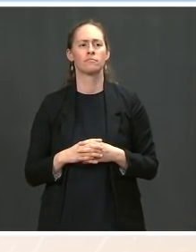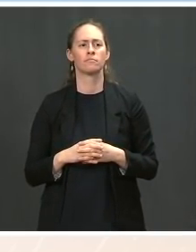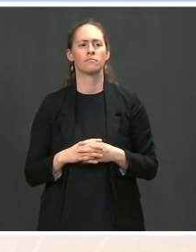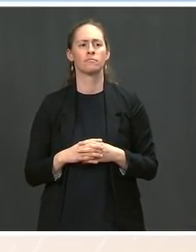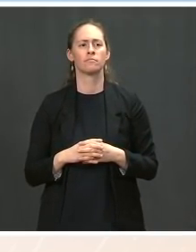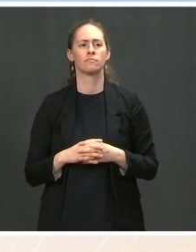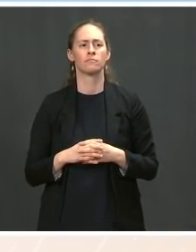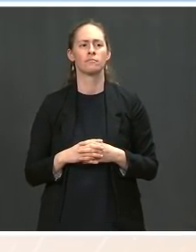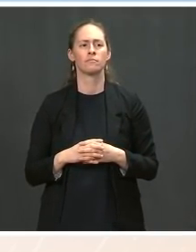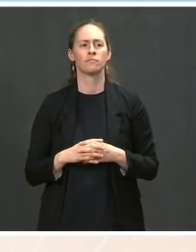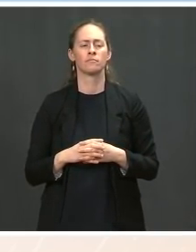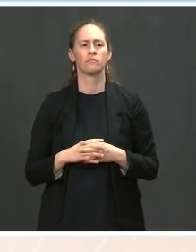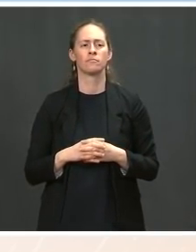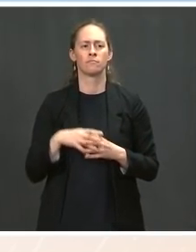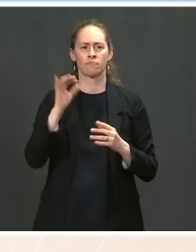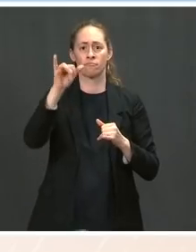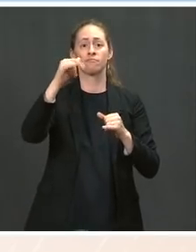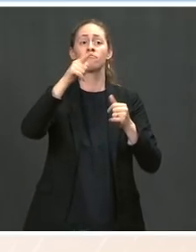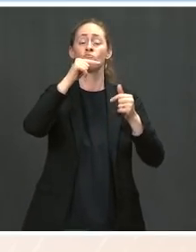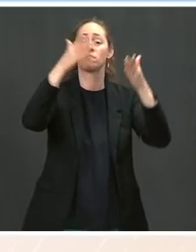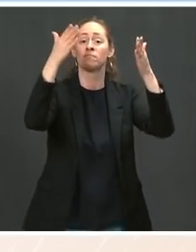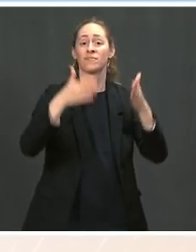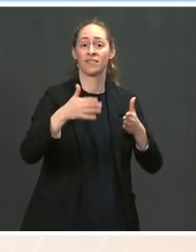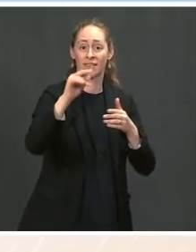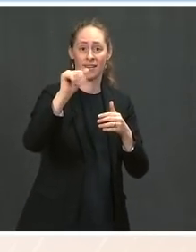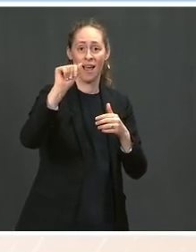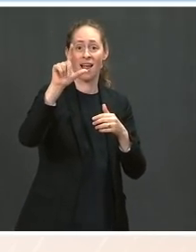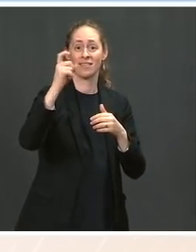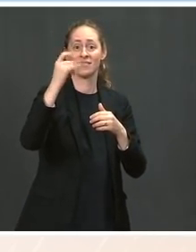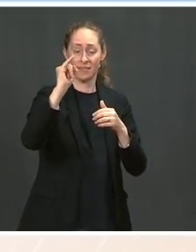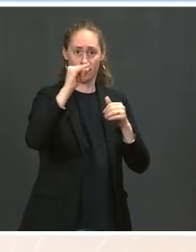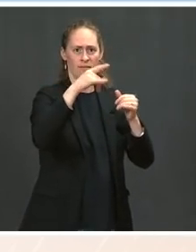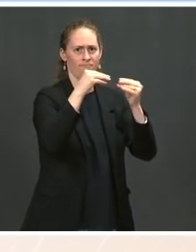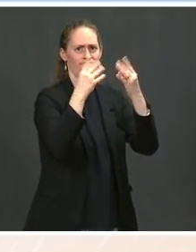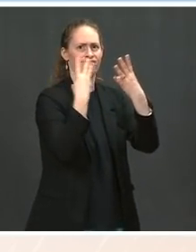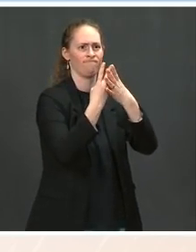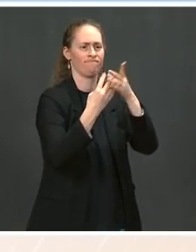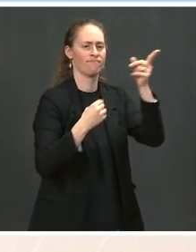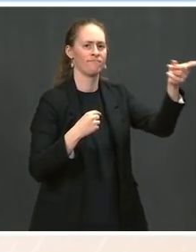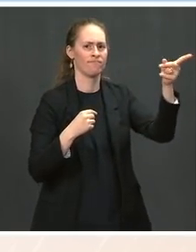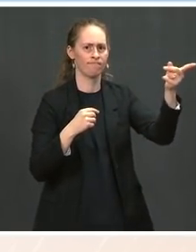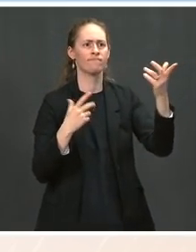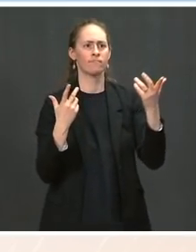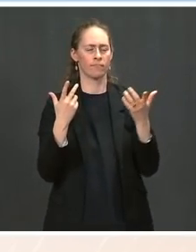and through many channels with the Russians. And we have repeatedly called for an improvement in his treatment,